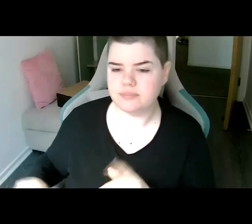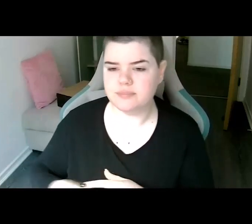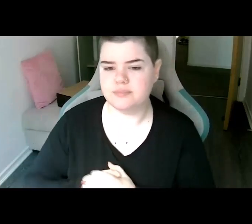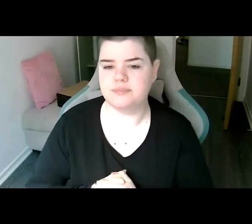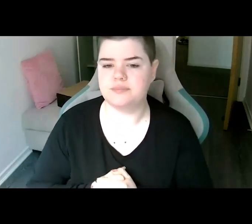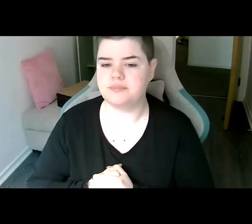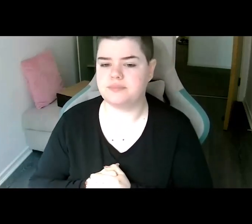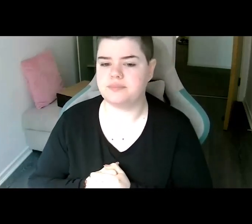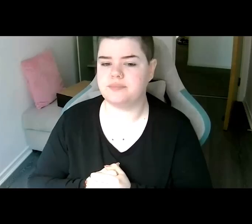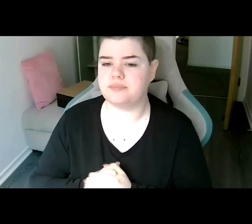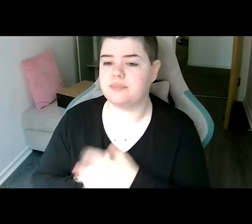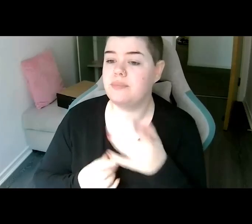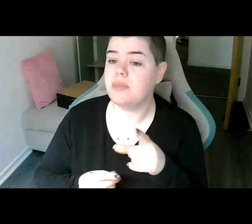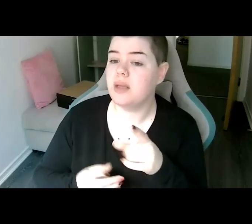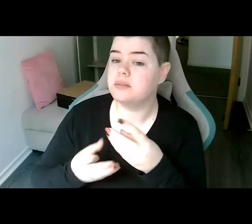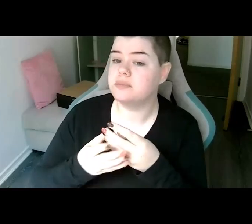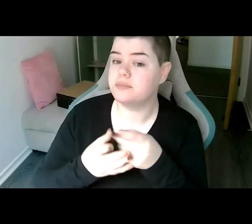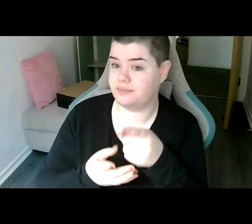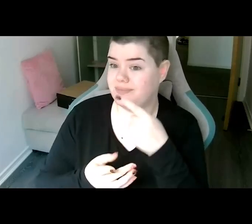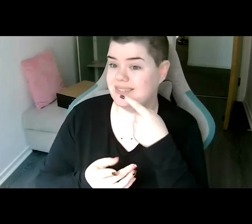So they'd much rather go on their own.